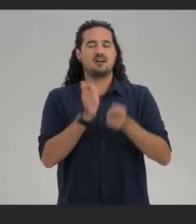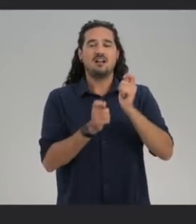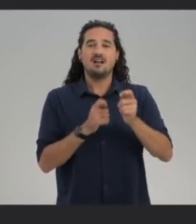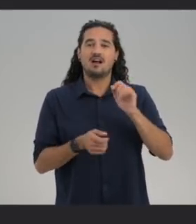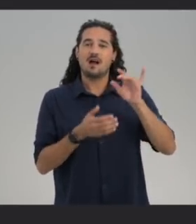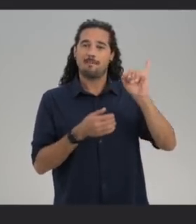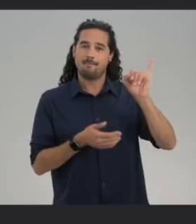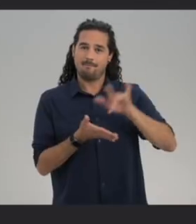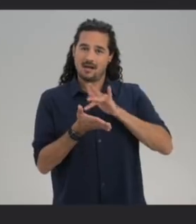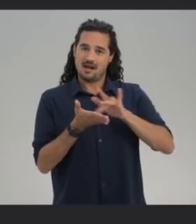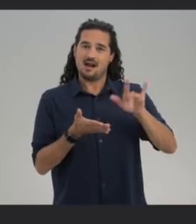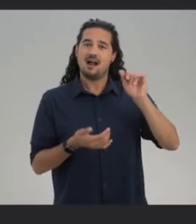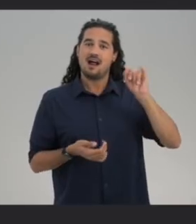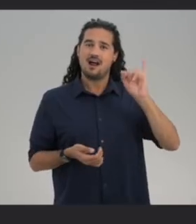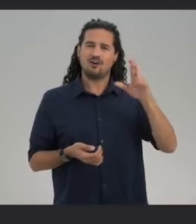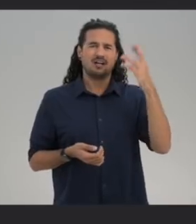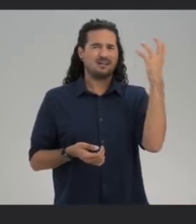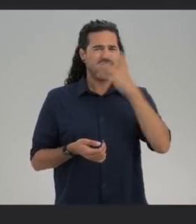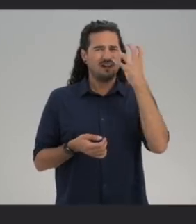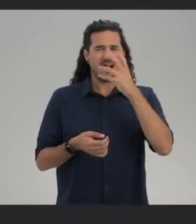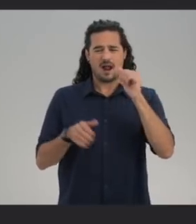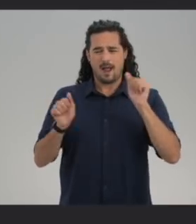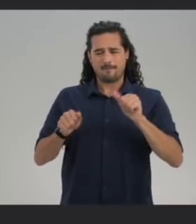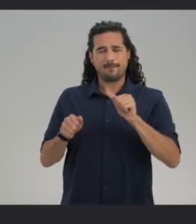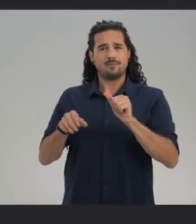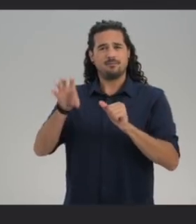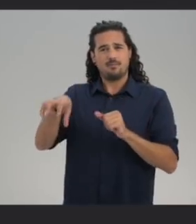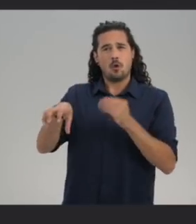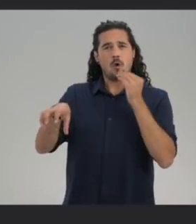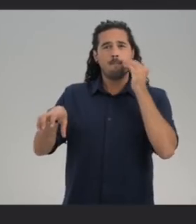The amazingly capable and compact HomePod mini.